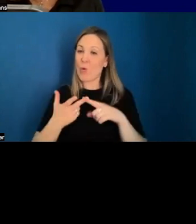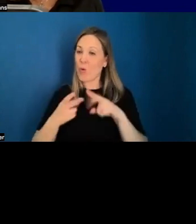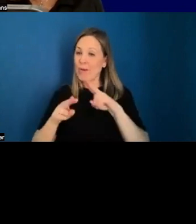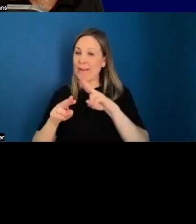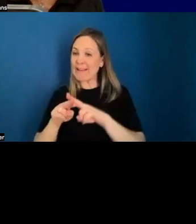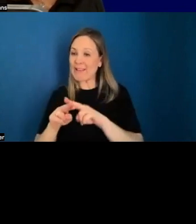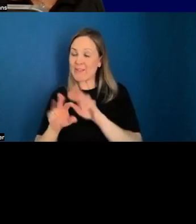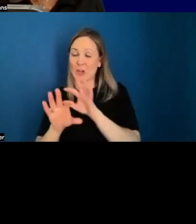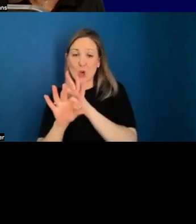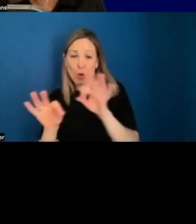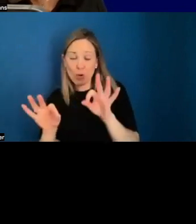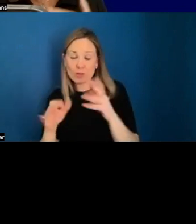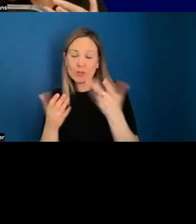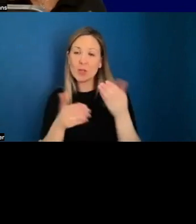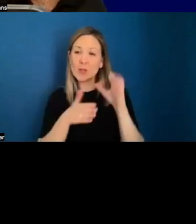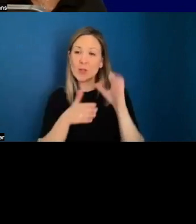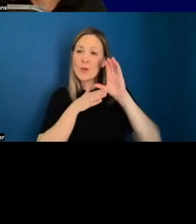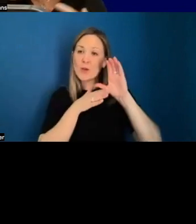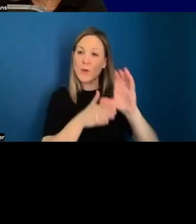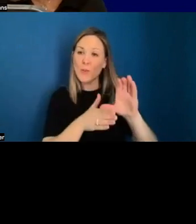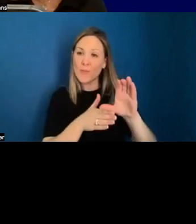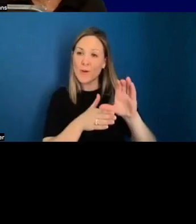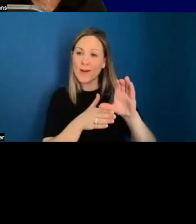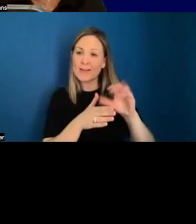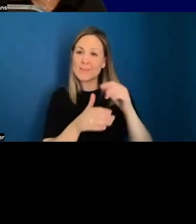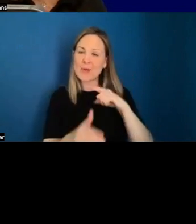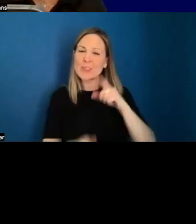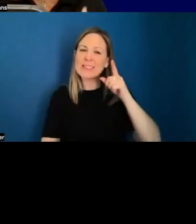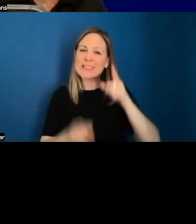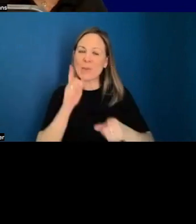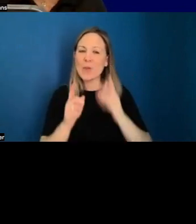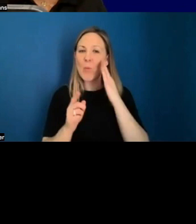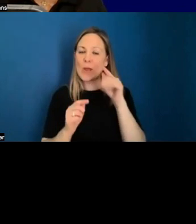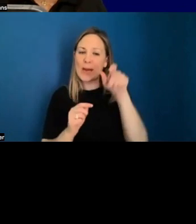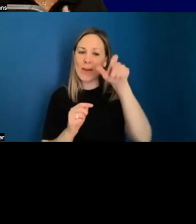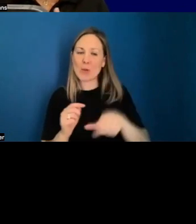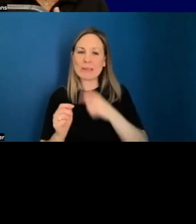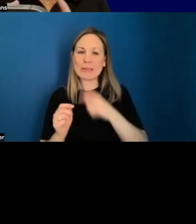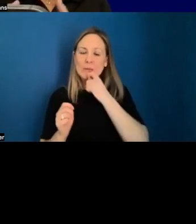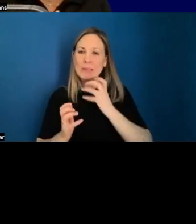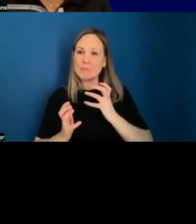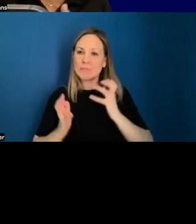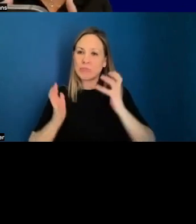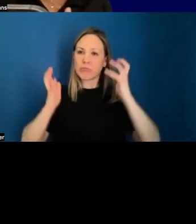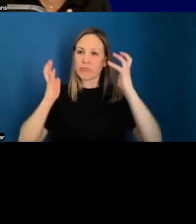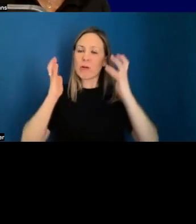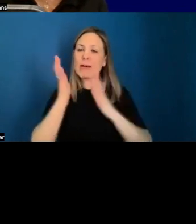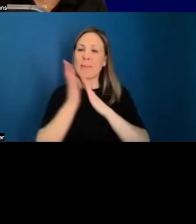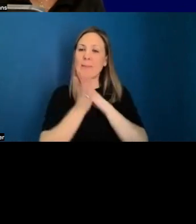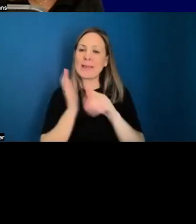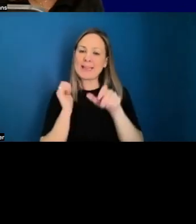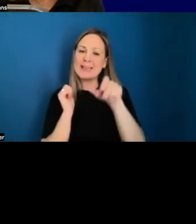guide, because sometimes within that heightened state the individual has now maybe passed a point